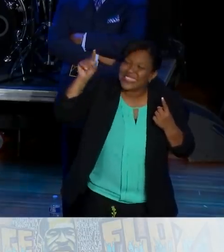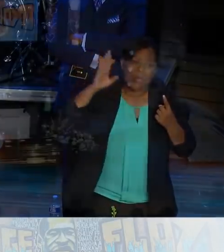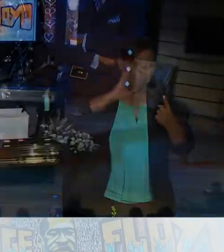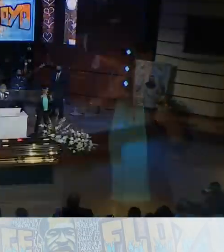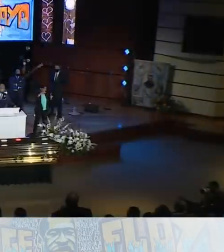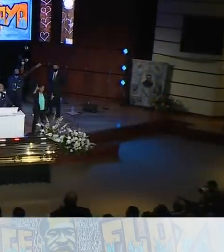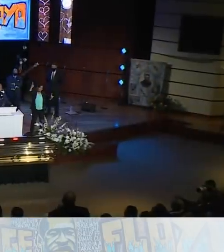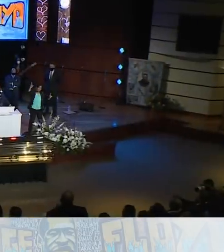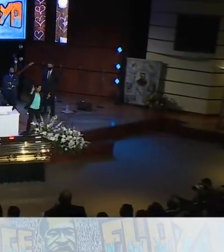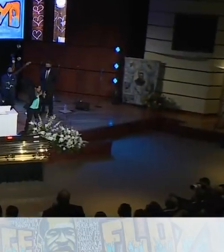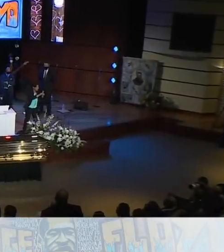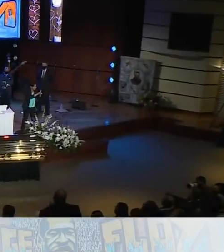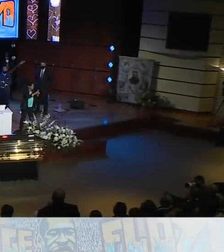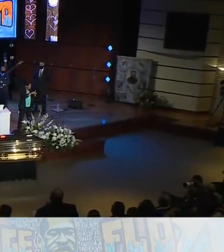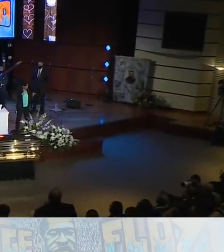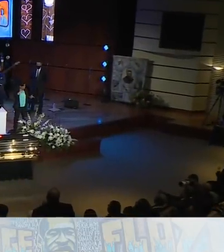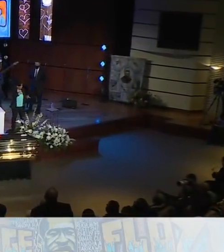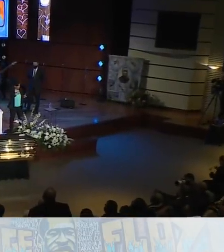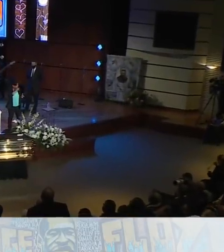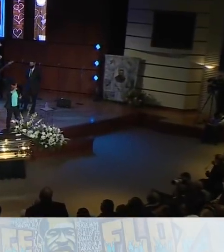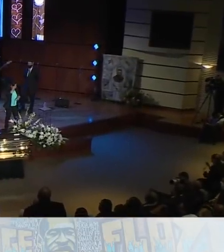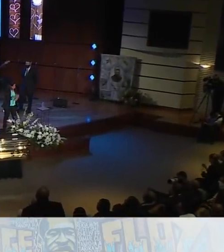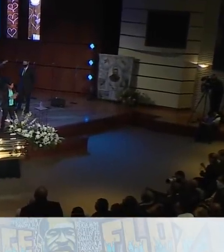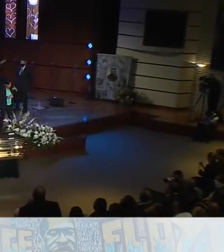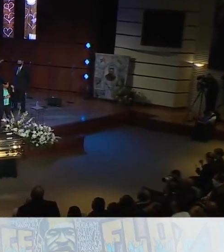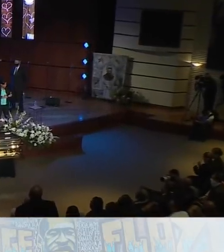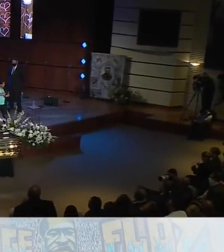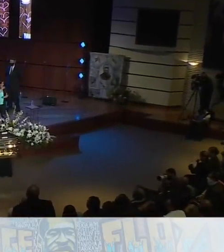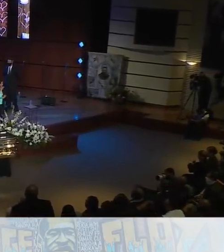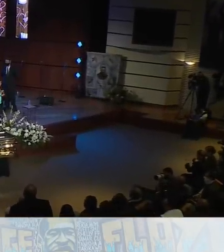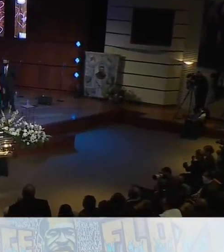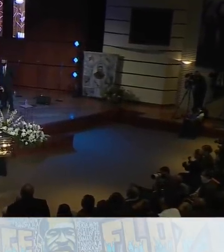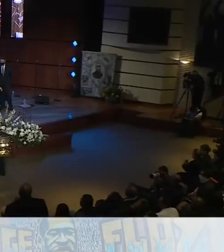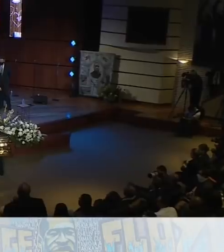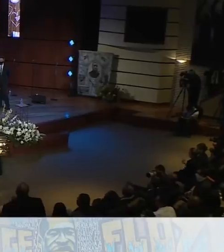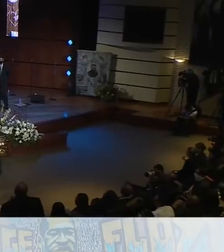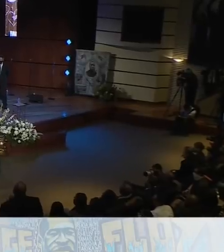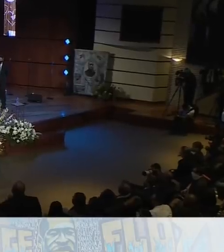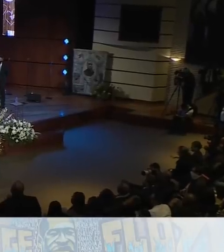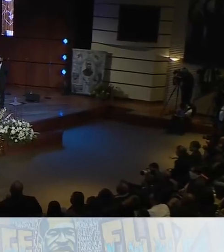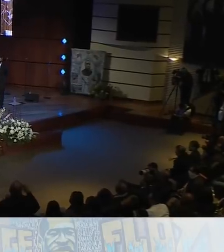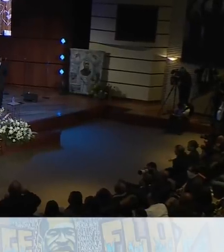YOU SAY I DON'T BELIEVE HE BROUGHT ME THIS FAR, TO LEAD ME NOW.